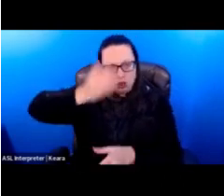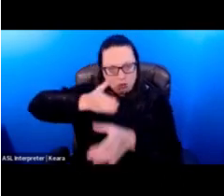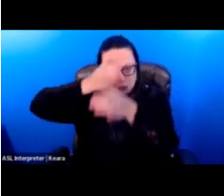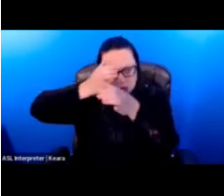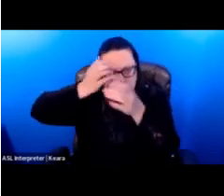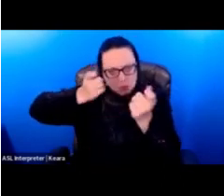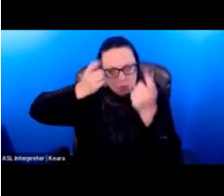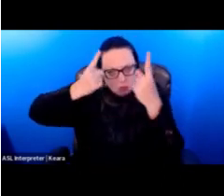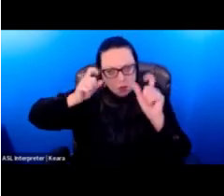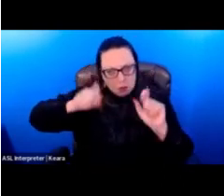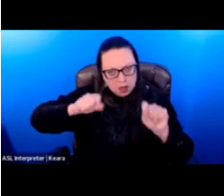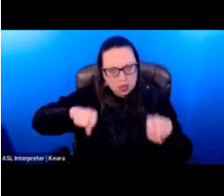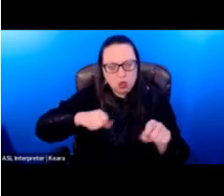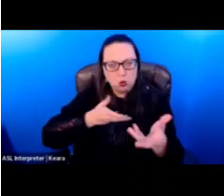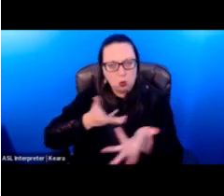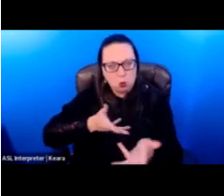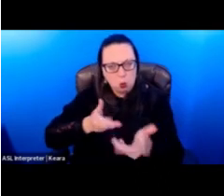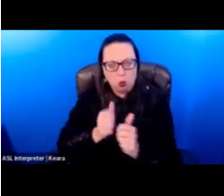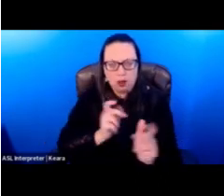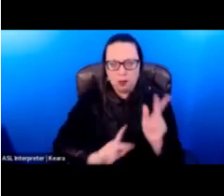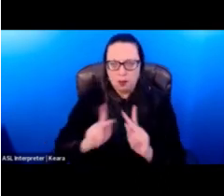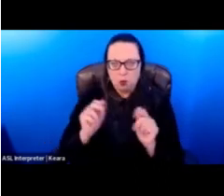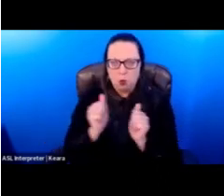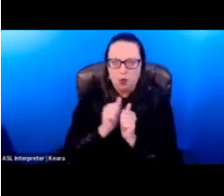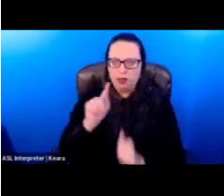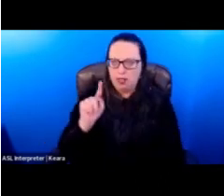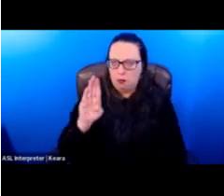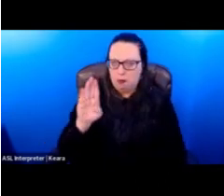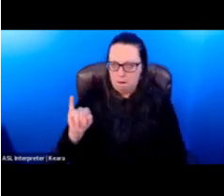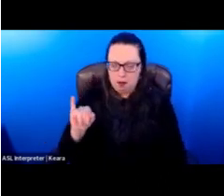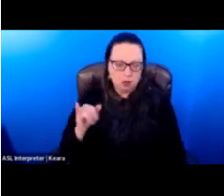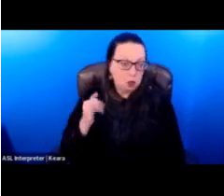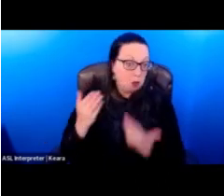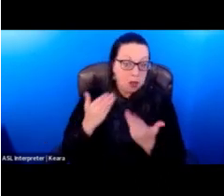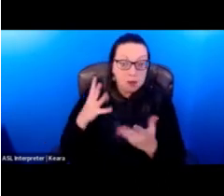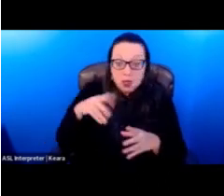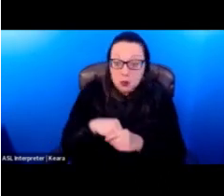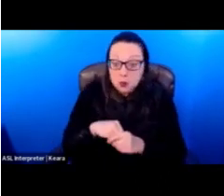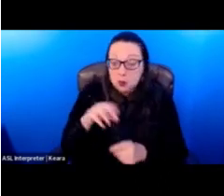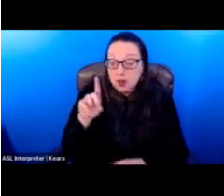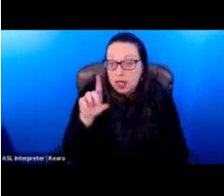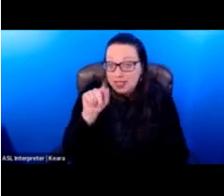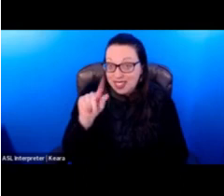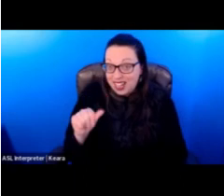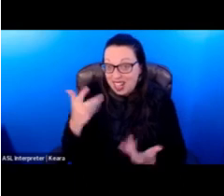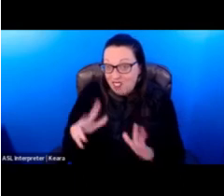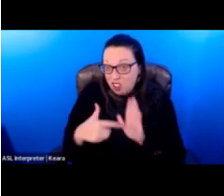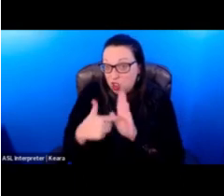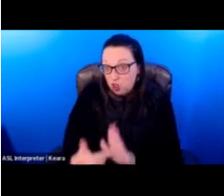working with persons with brain injury. And so often it might include, you know, something like the data I showed today with says you are working with